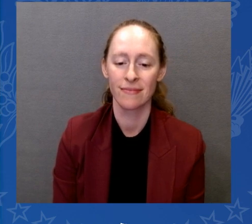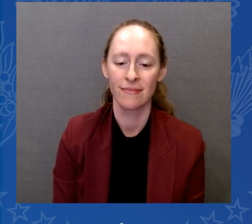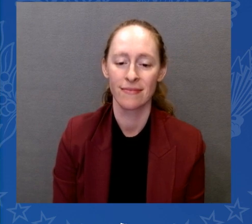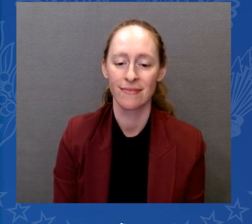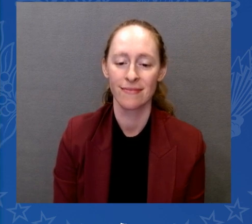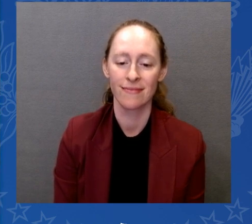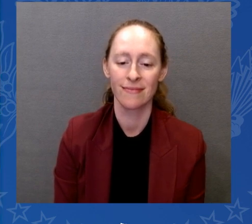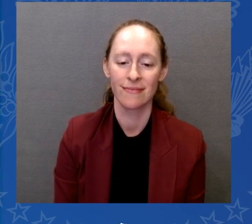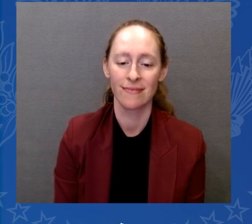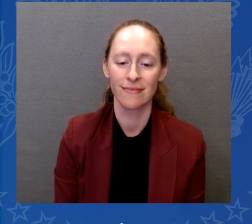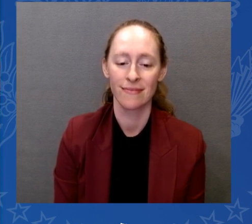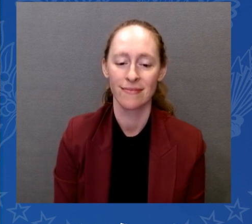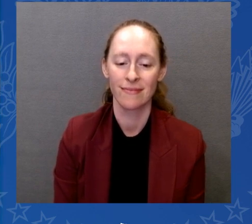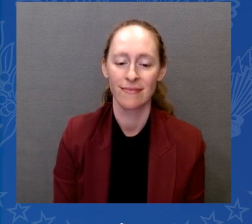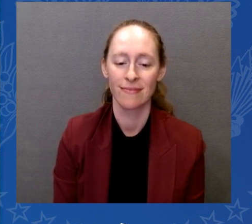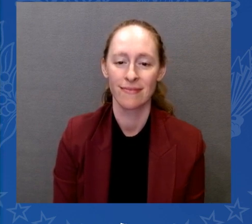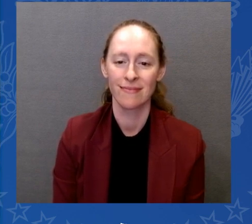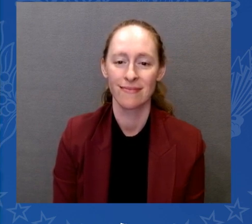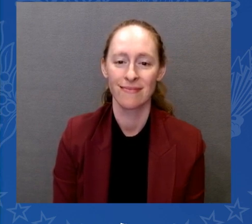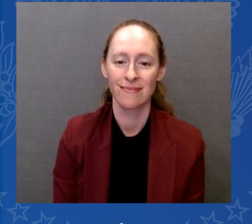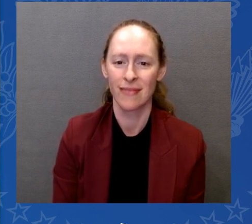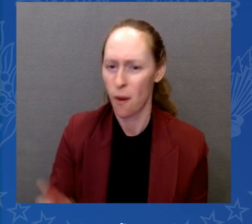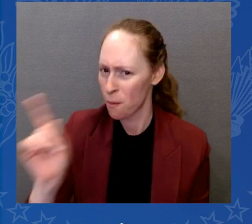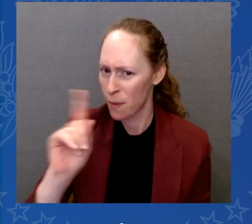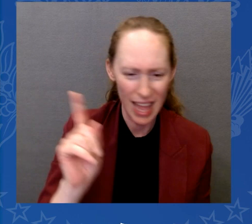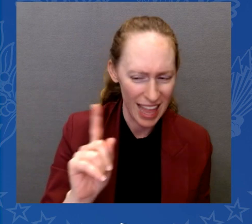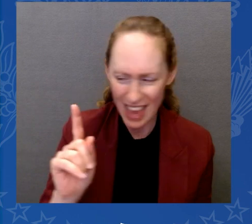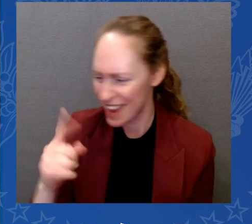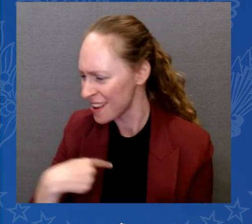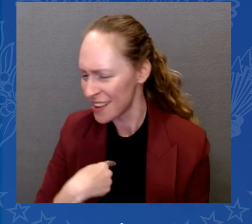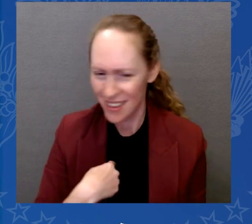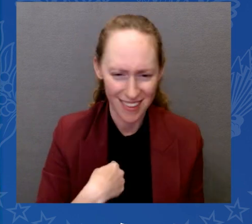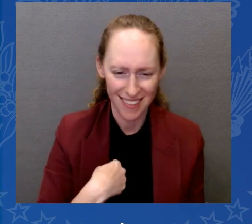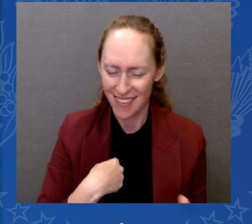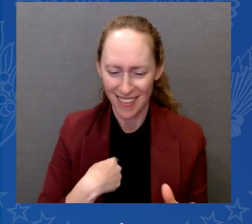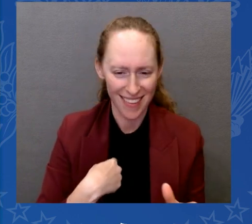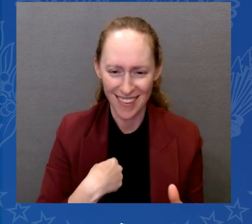The President: No, thank you.